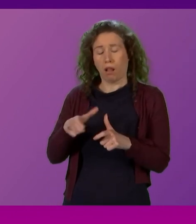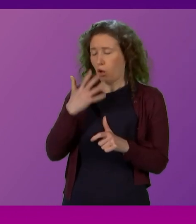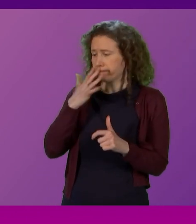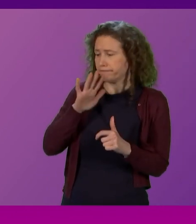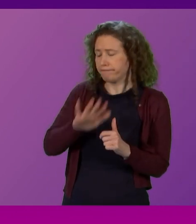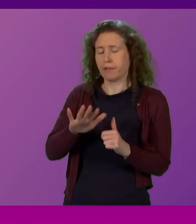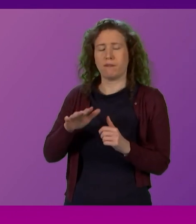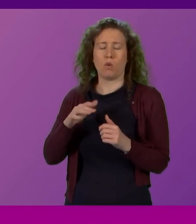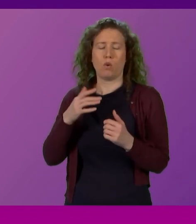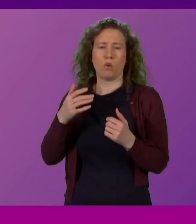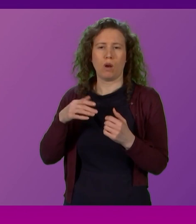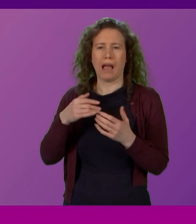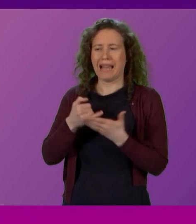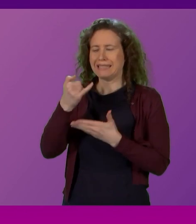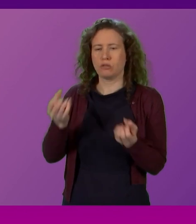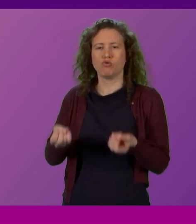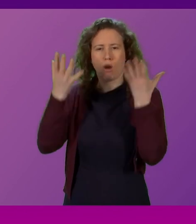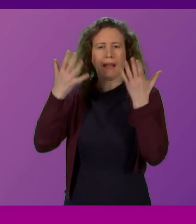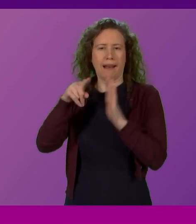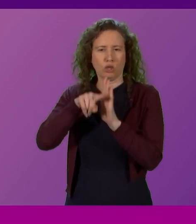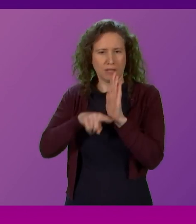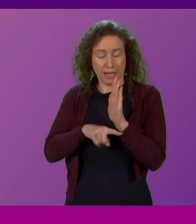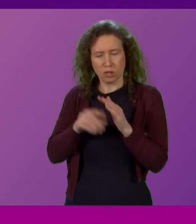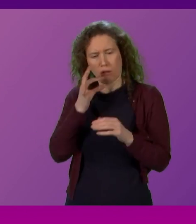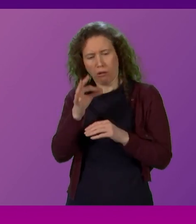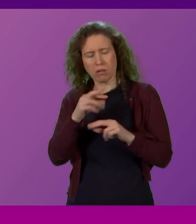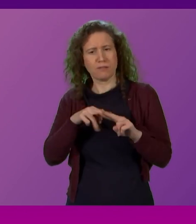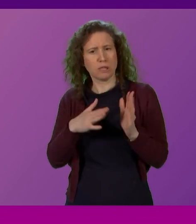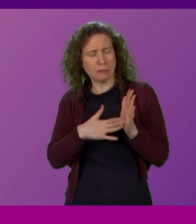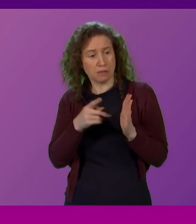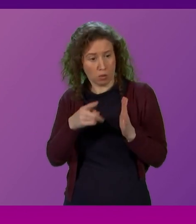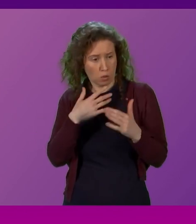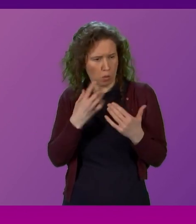Does the First Minister share my concern about the impact that those plans could have on the rights of people who are working in devolved public services?